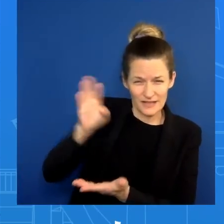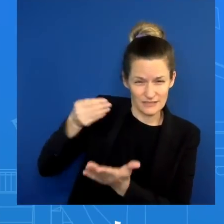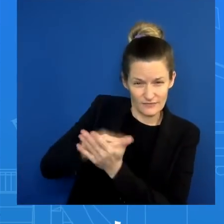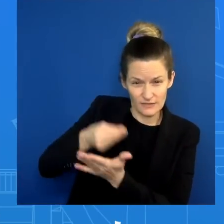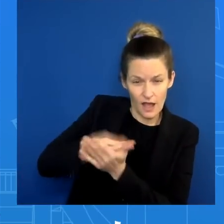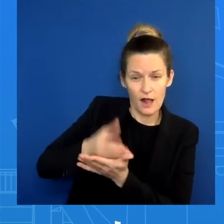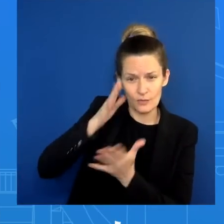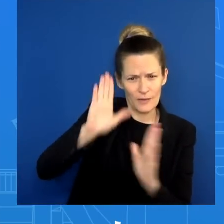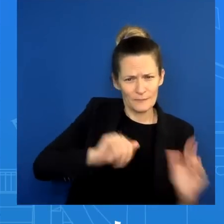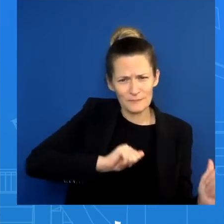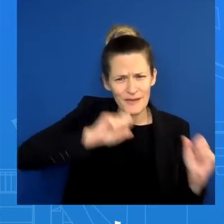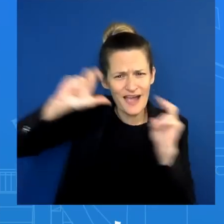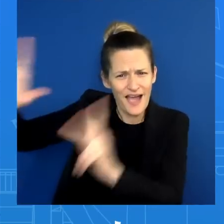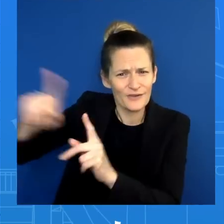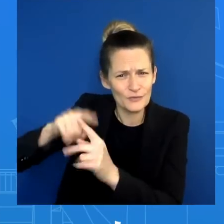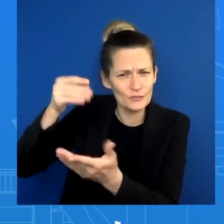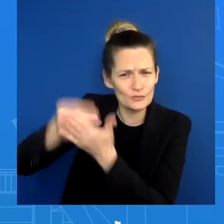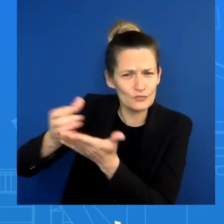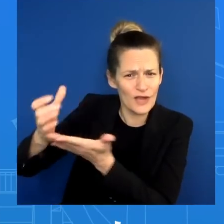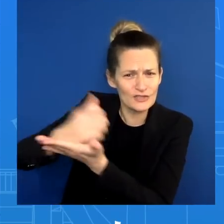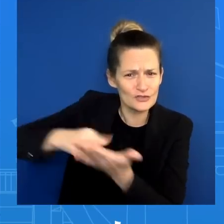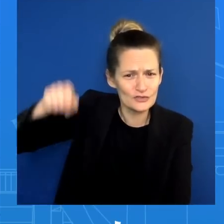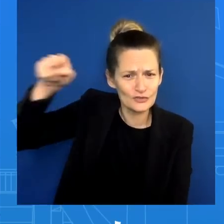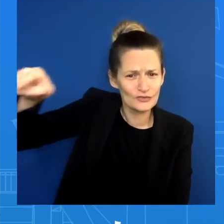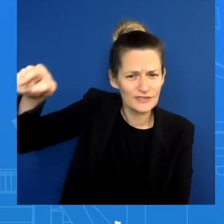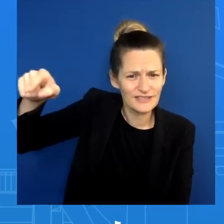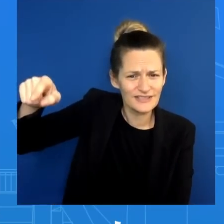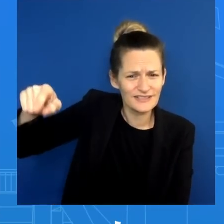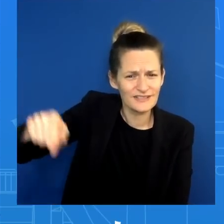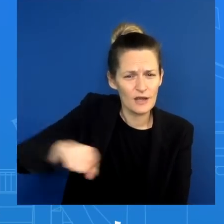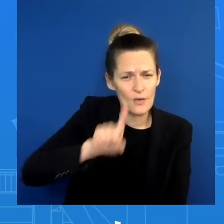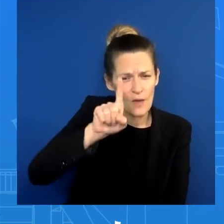the 1.7 trillion, the 350 billion, the first year of the presidents,